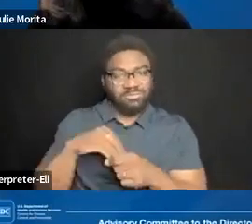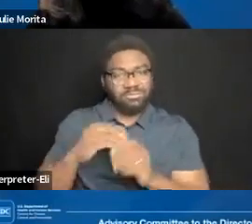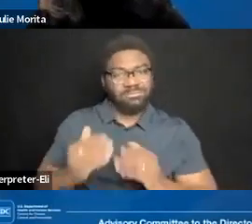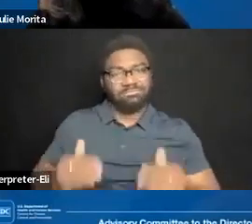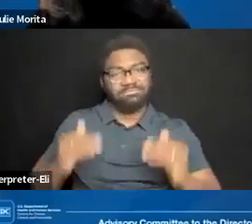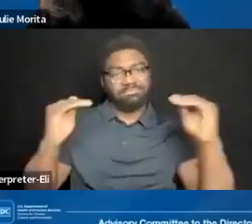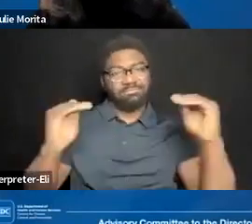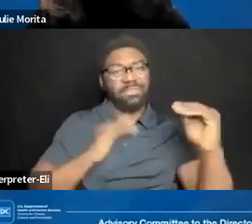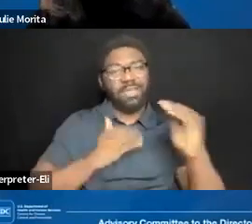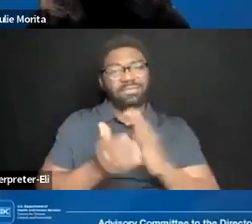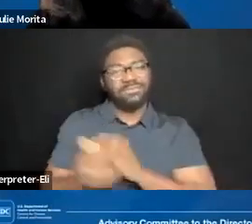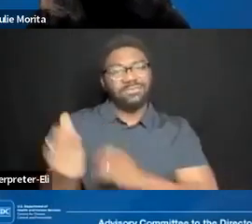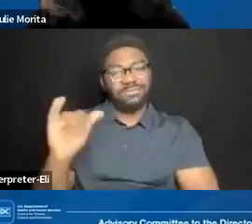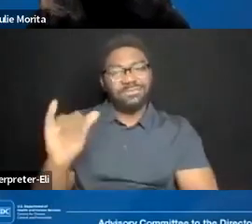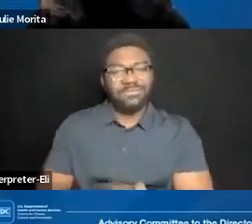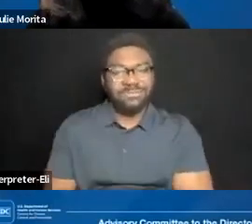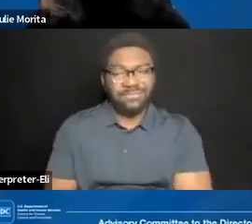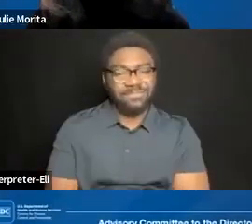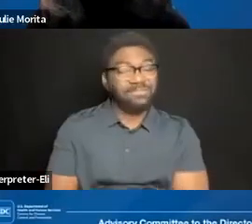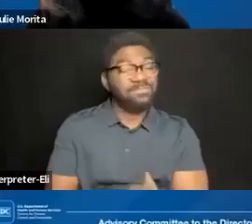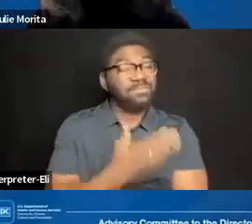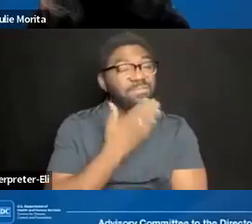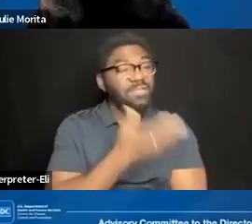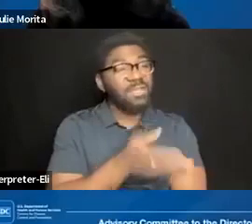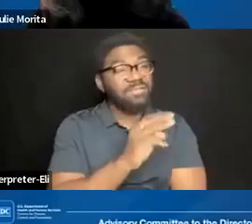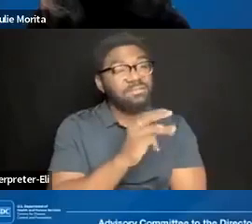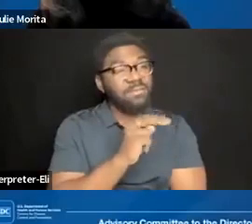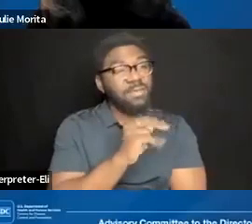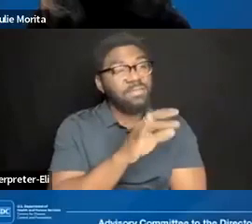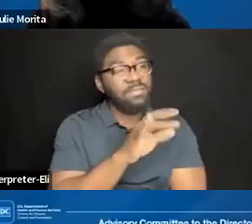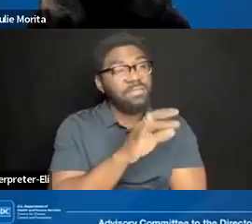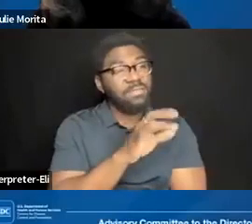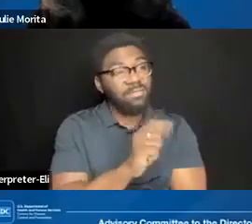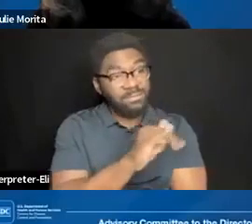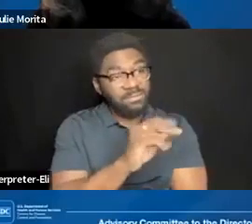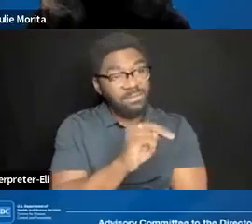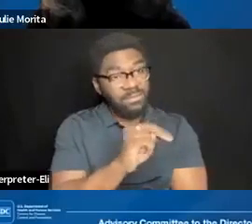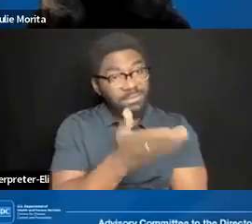Thanks. Thanks, Monica for those questions. Lynn. Yeah, hi, and I'm a member of the working group.